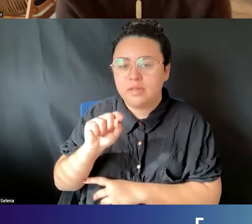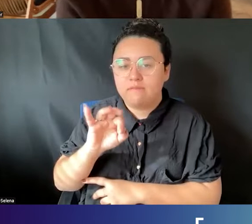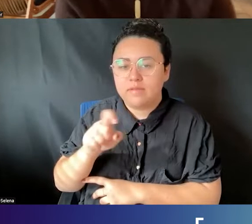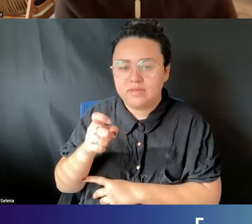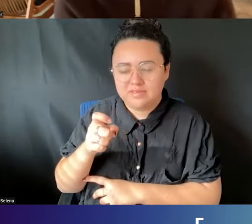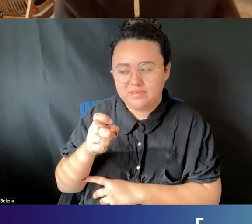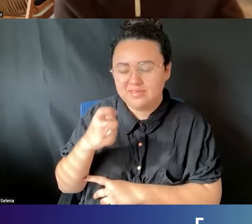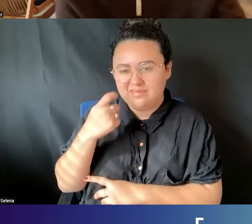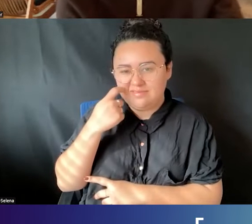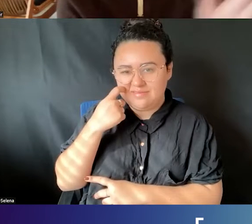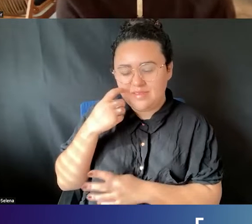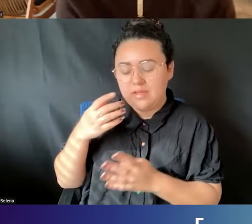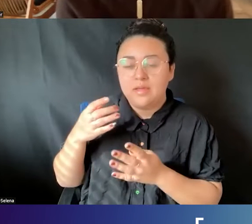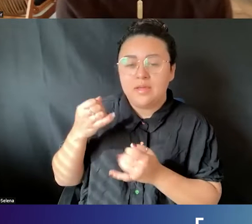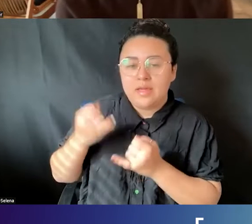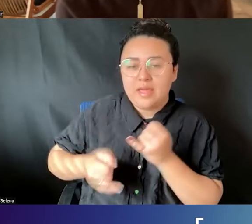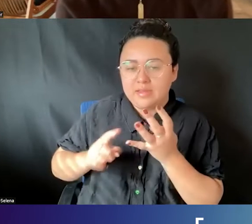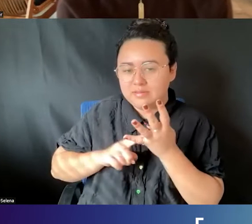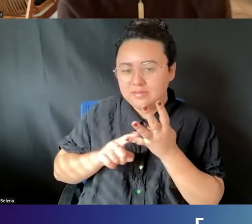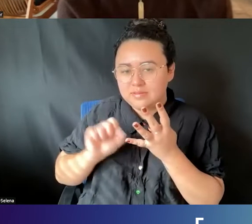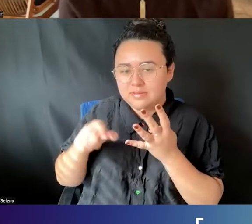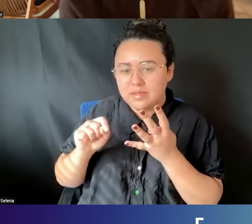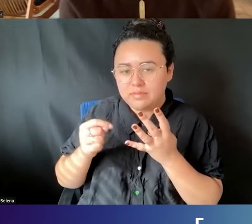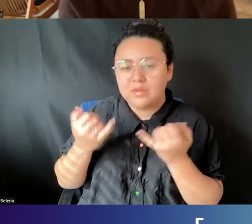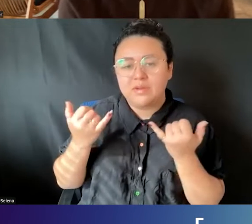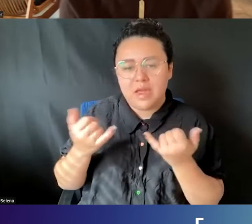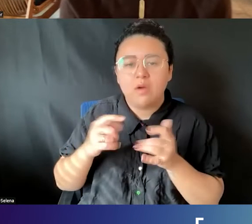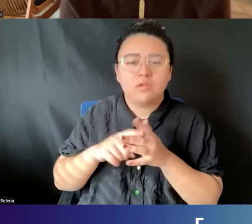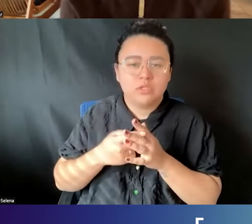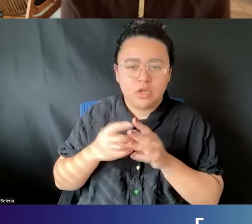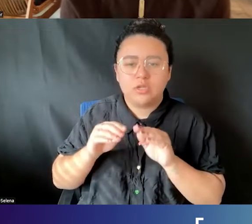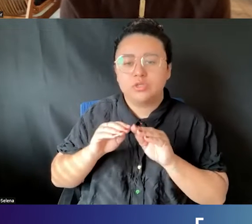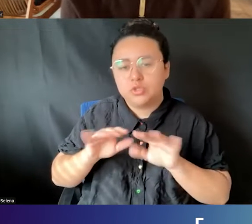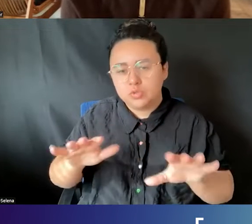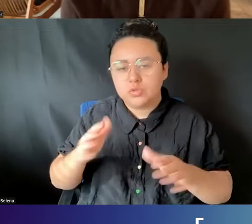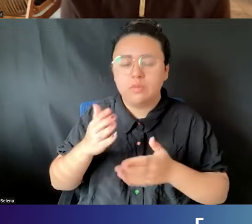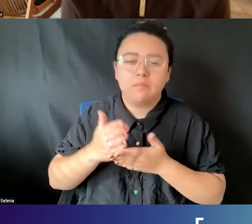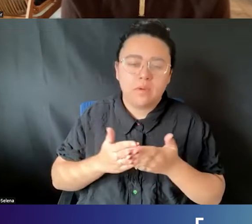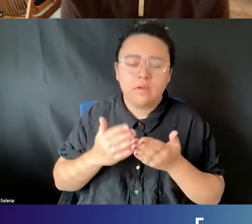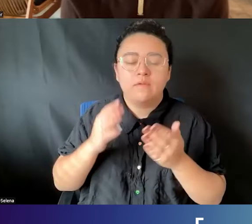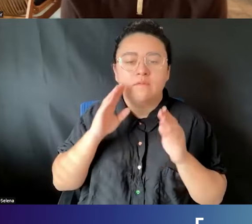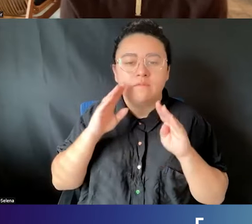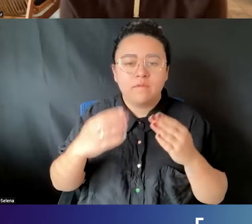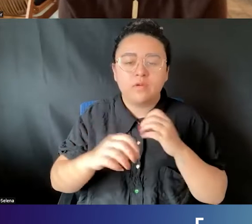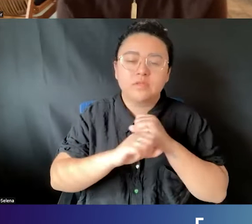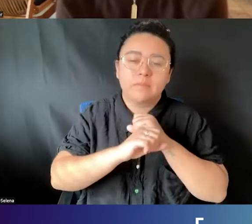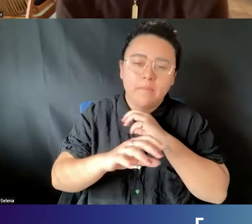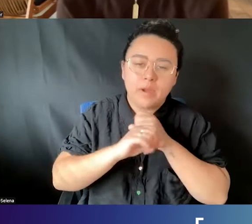So we're sort of in that distribution phase of things and focused on marketing, awards, publicity and making sure the film get seen.